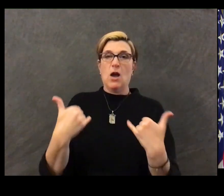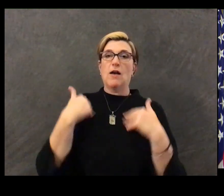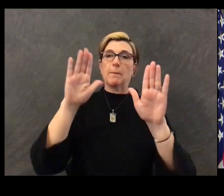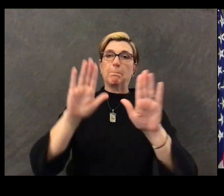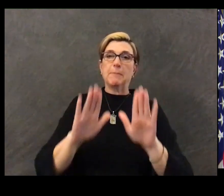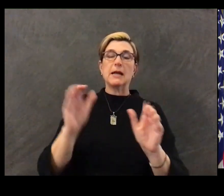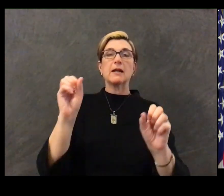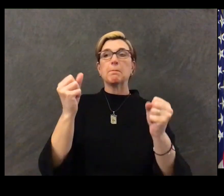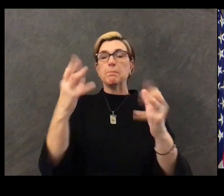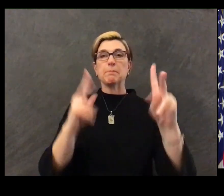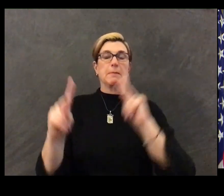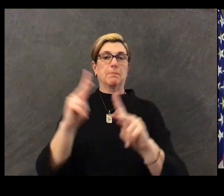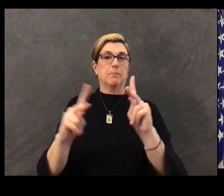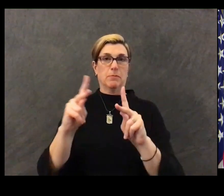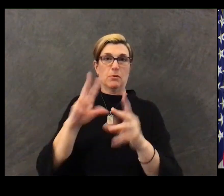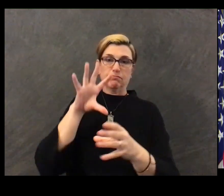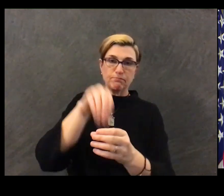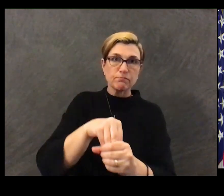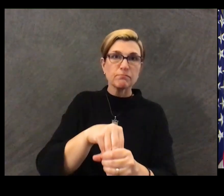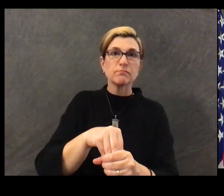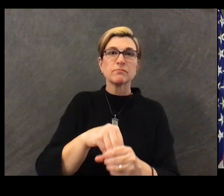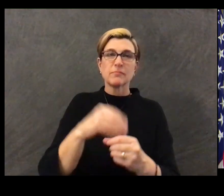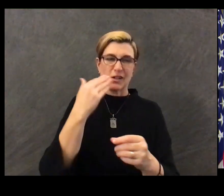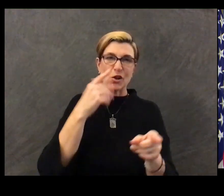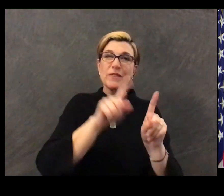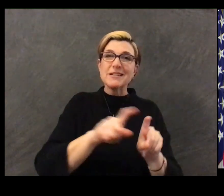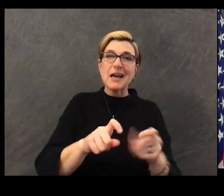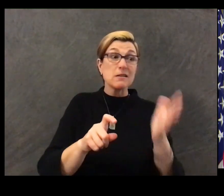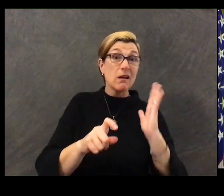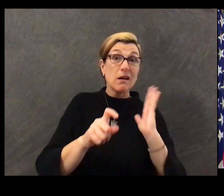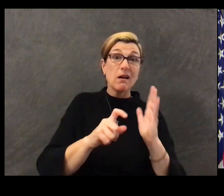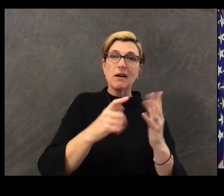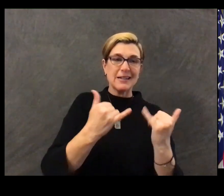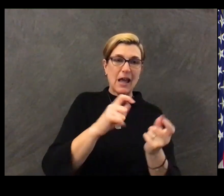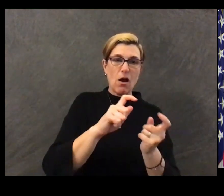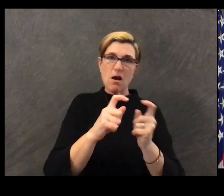tests of Nod evolved people are finding it even hard to believe my